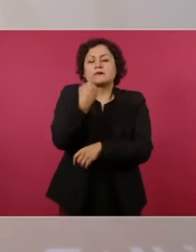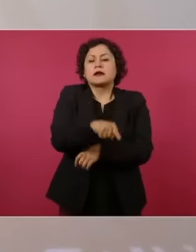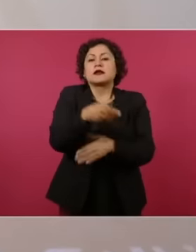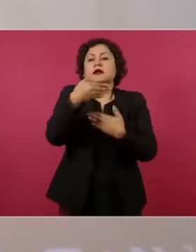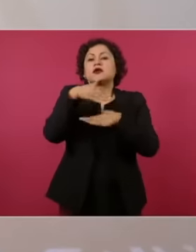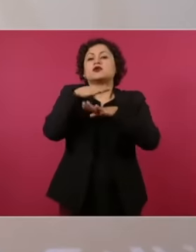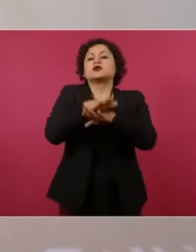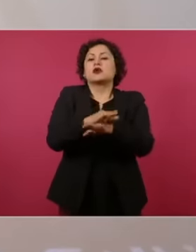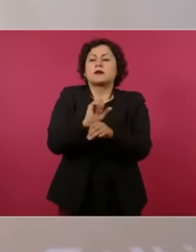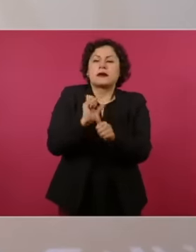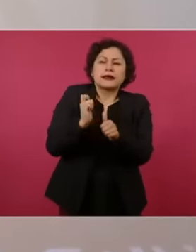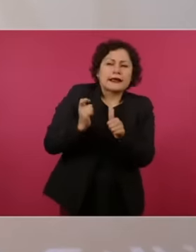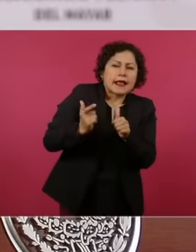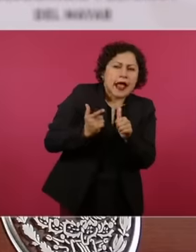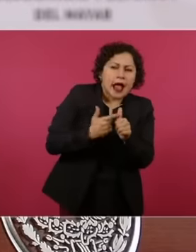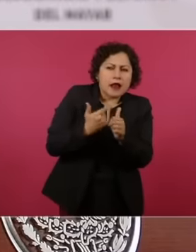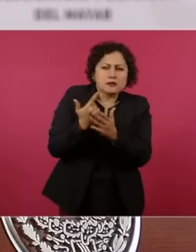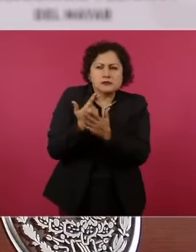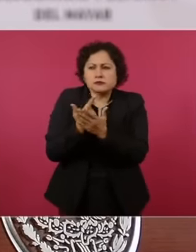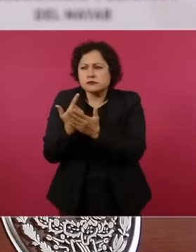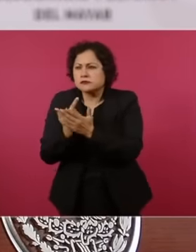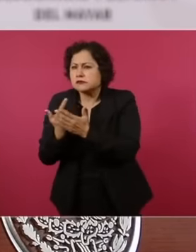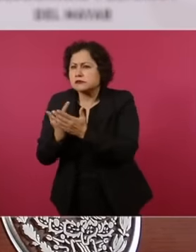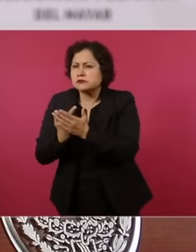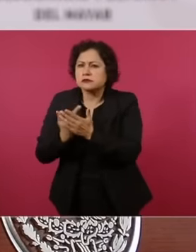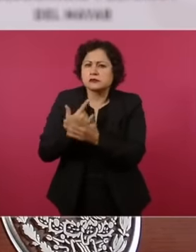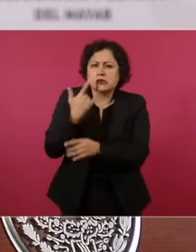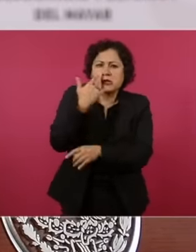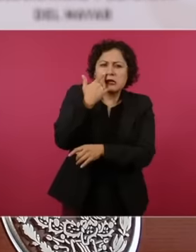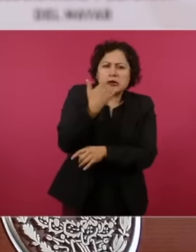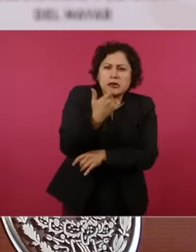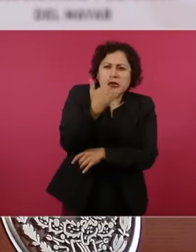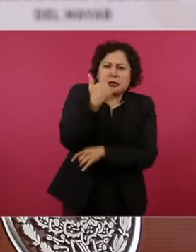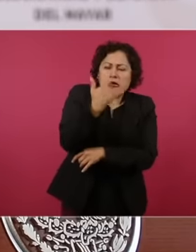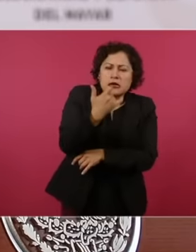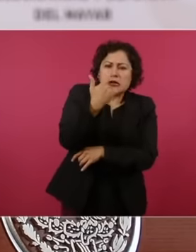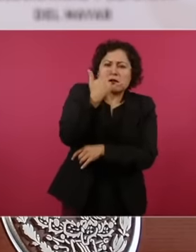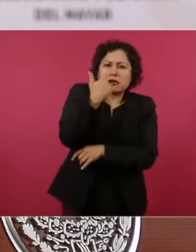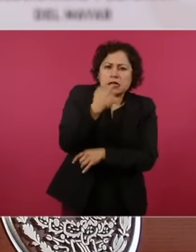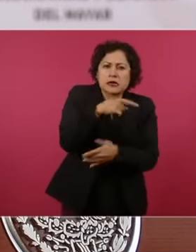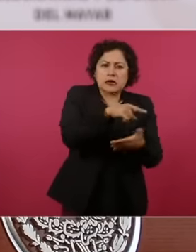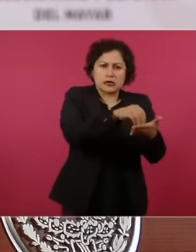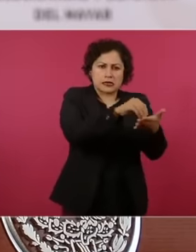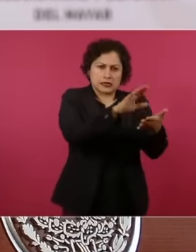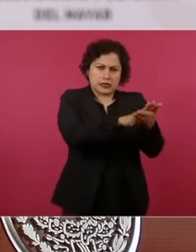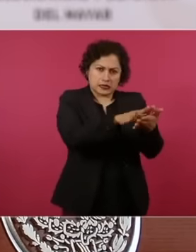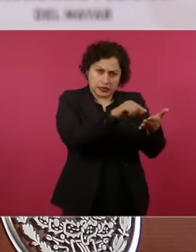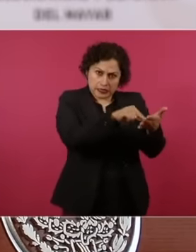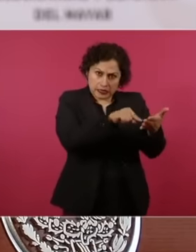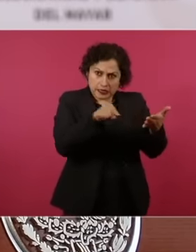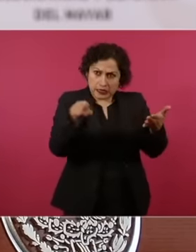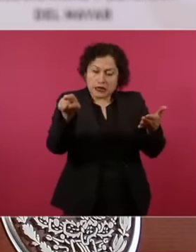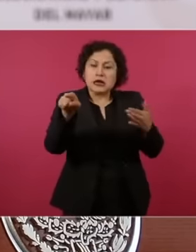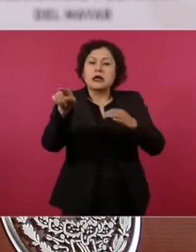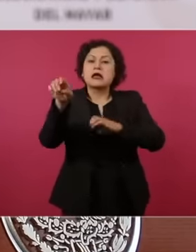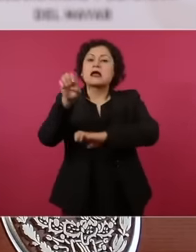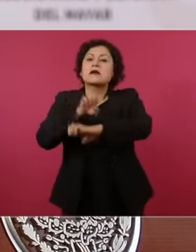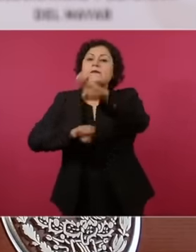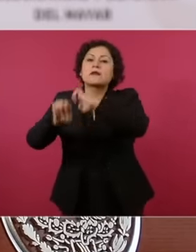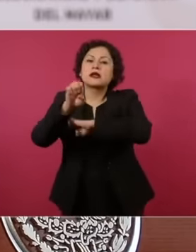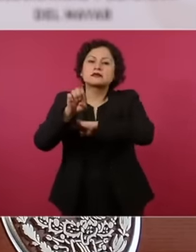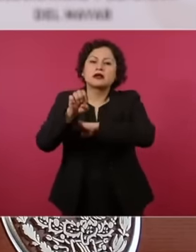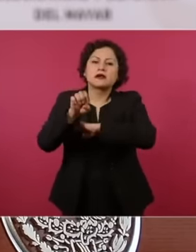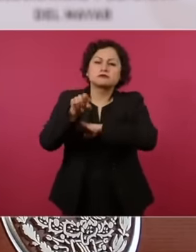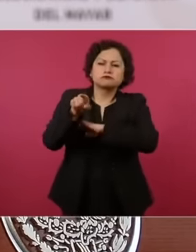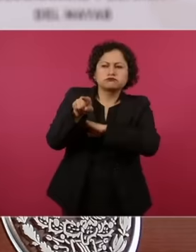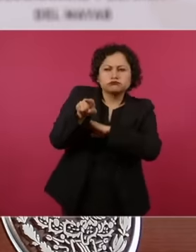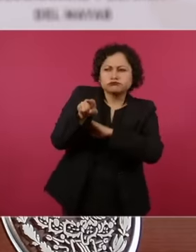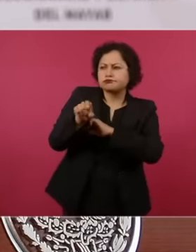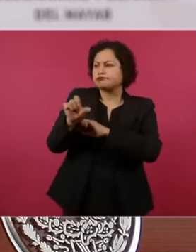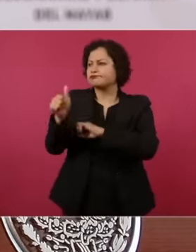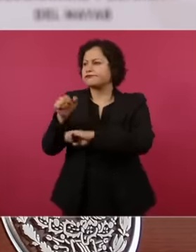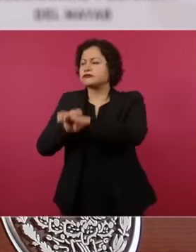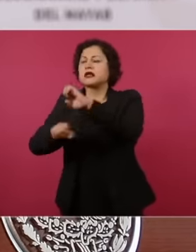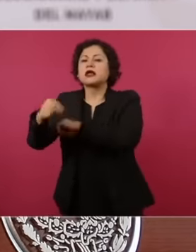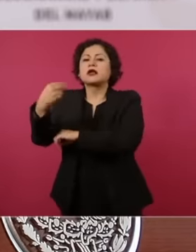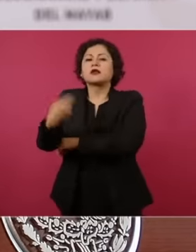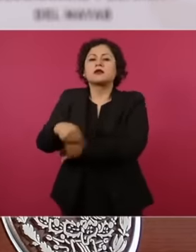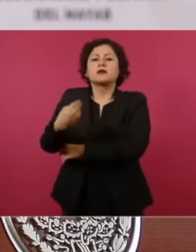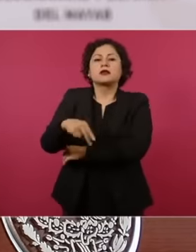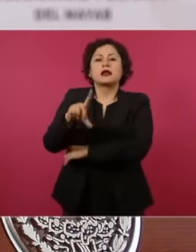in the opinion of the guif a consortium called latinus has been committing conclusion